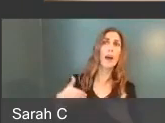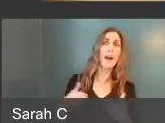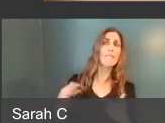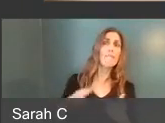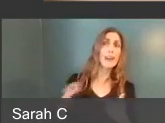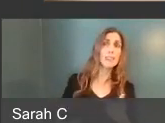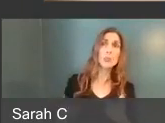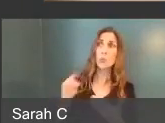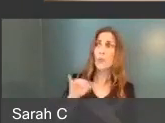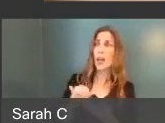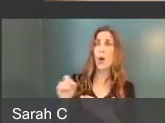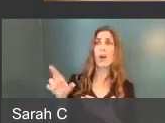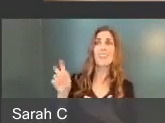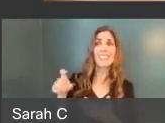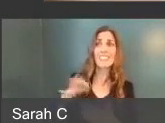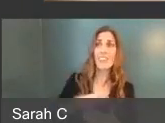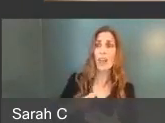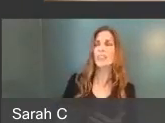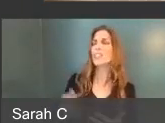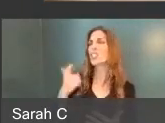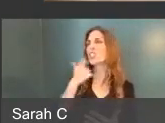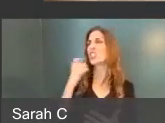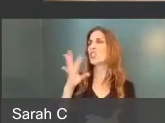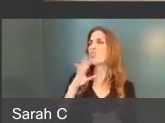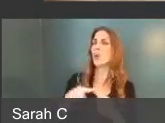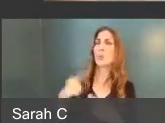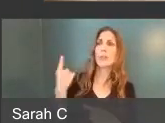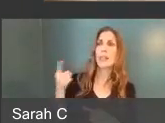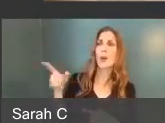a need for volunteers? I just spoke a little while ago with Delaware County and they're putting out a